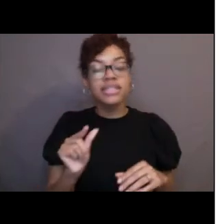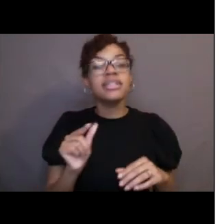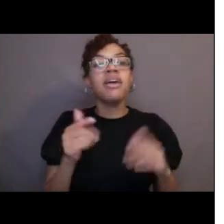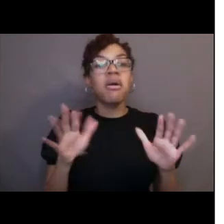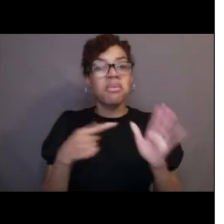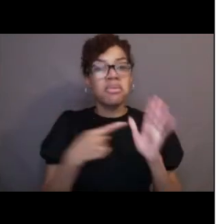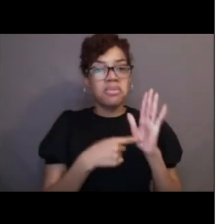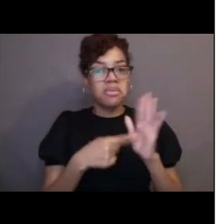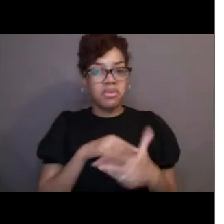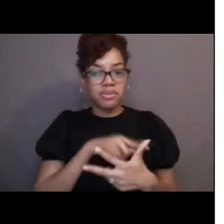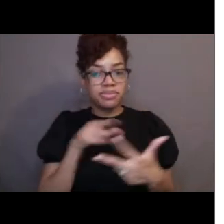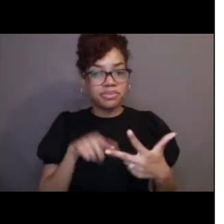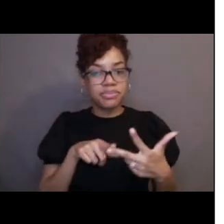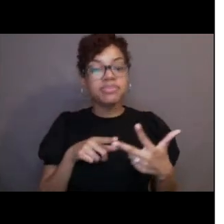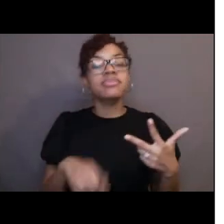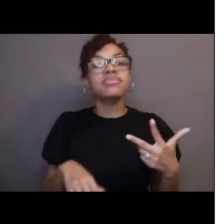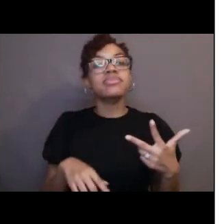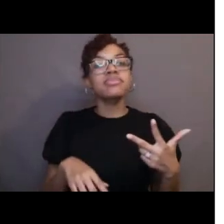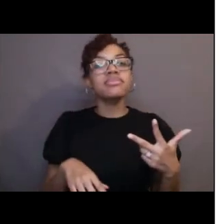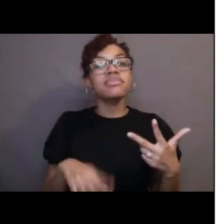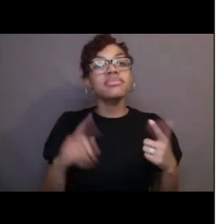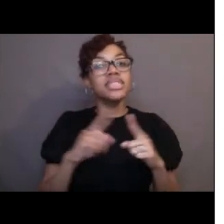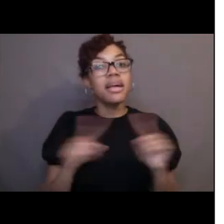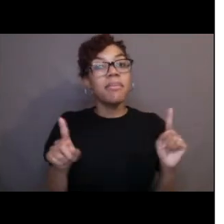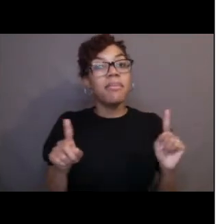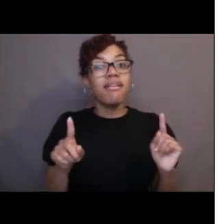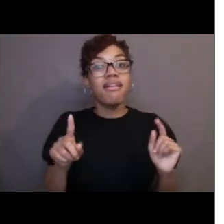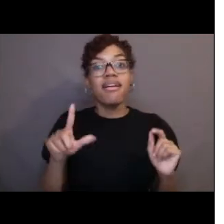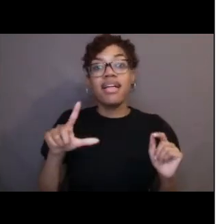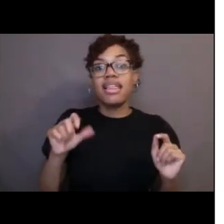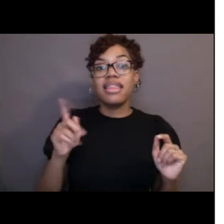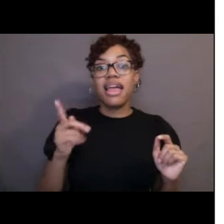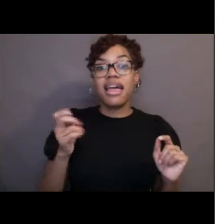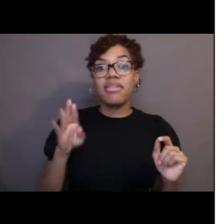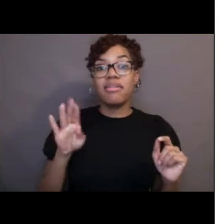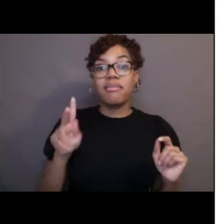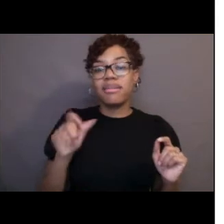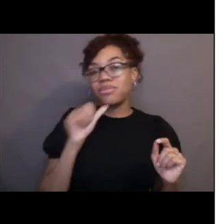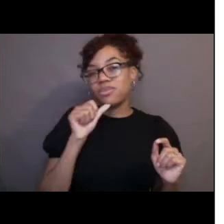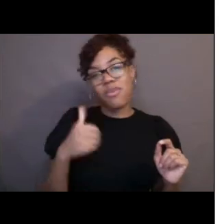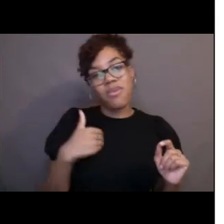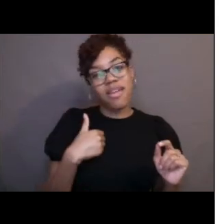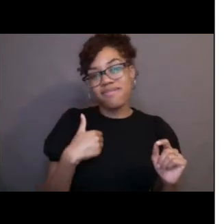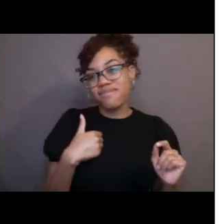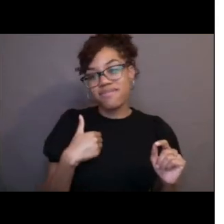there's actually a hawksbill, But leatherbacks, I don't have a leatherback shell. There's a few reasons for that.